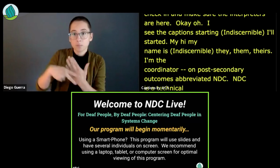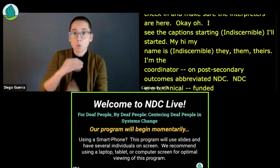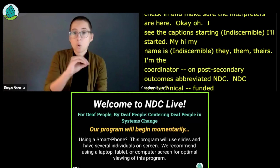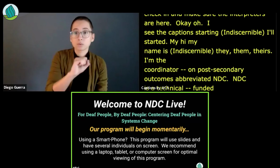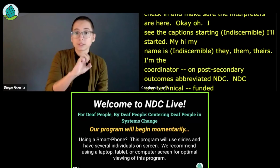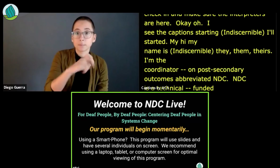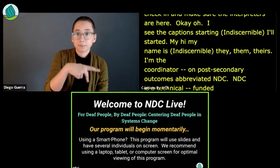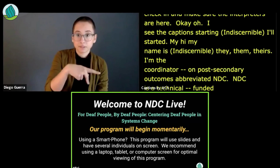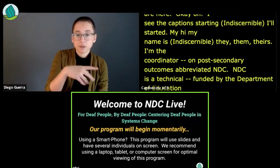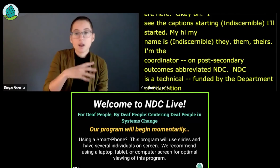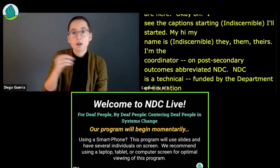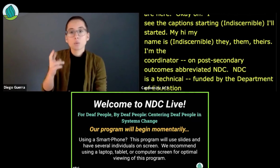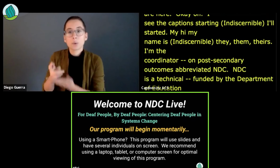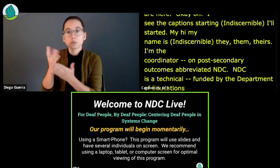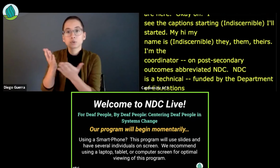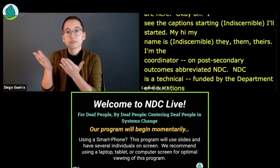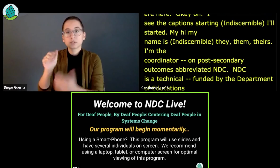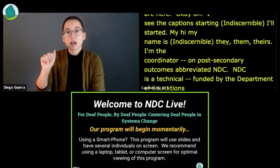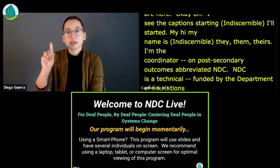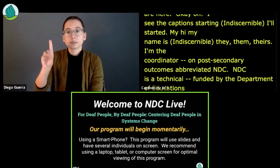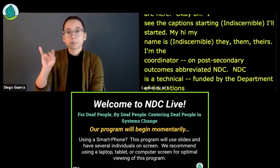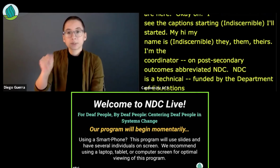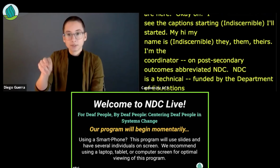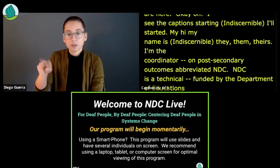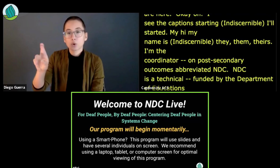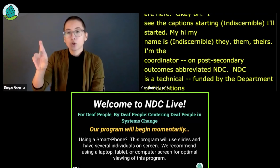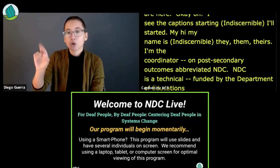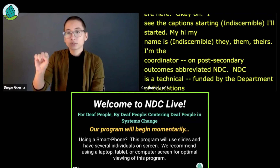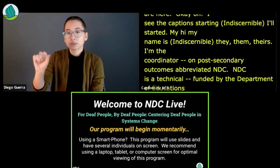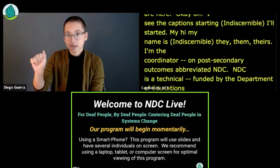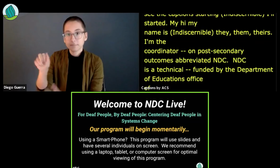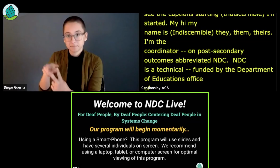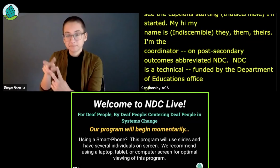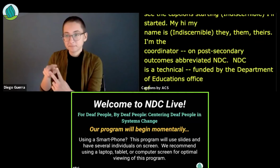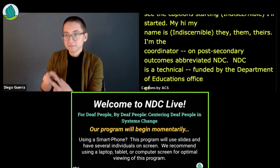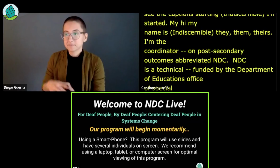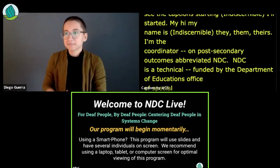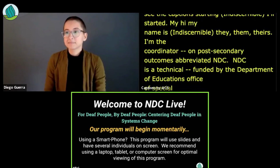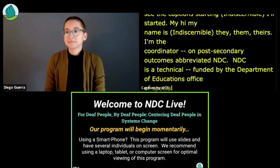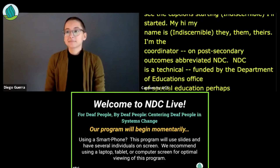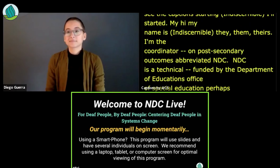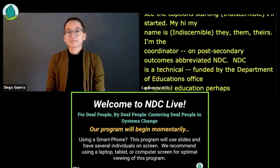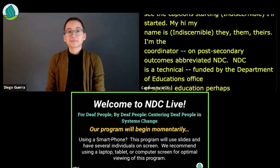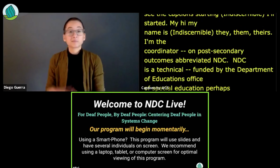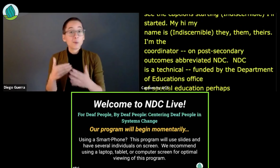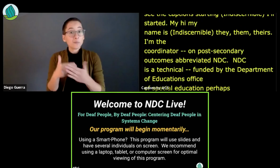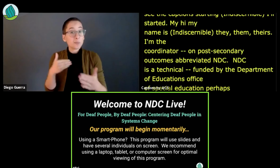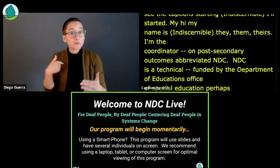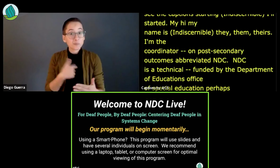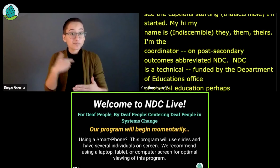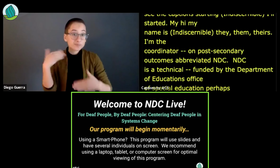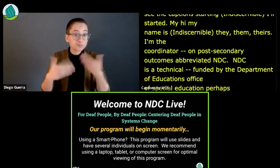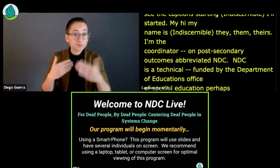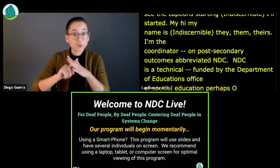Education Programs, OSEP, and Rehabilitation Services Administration, RSA.